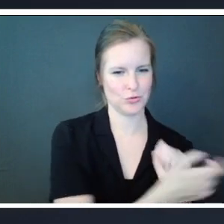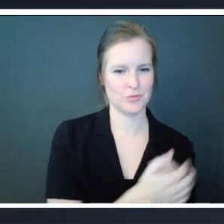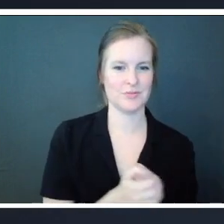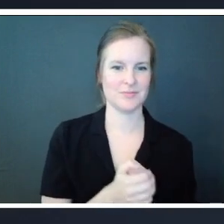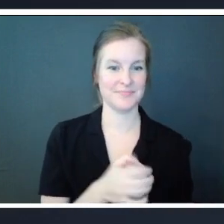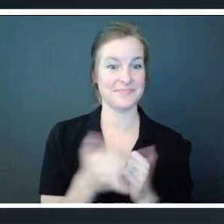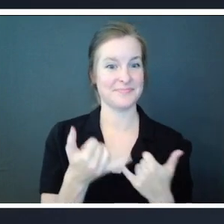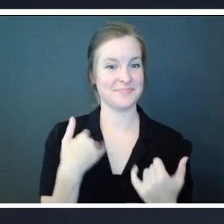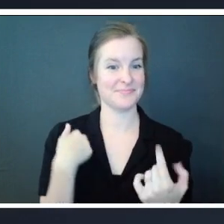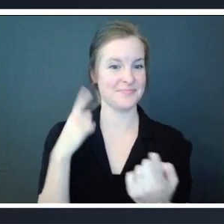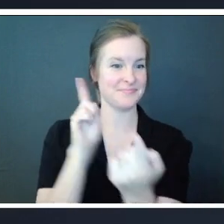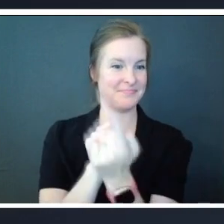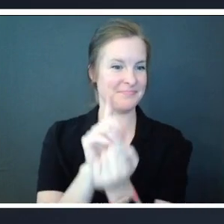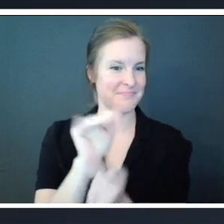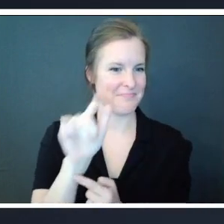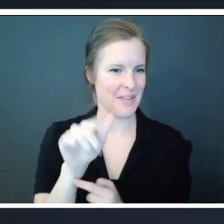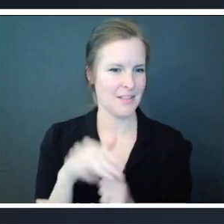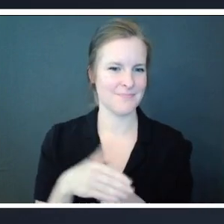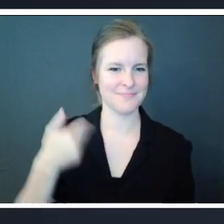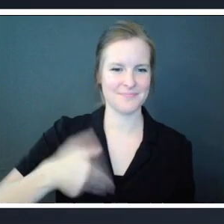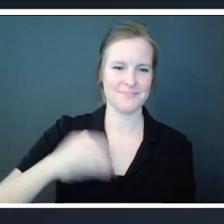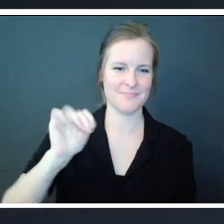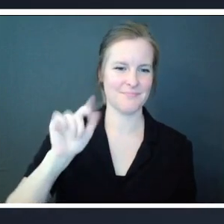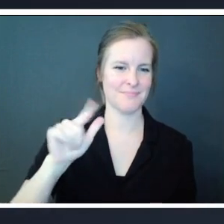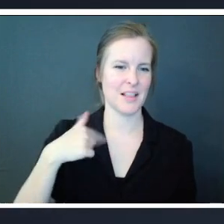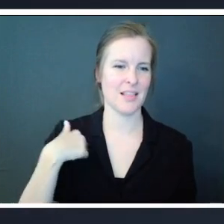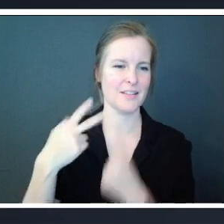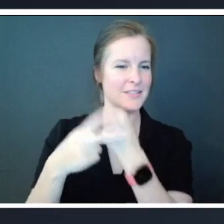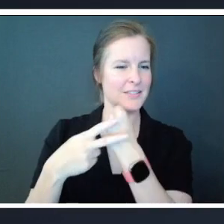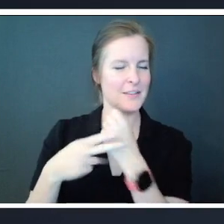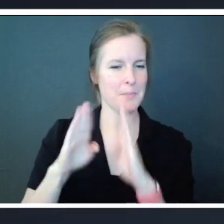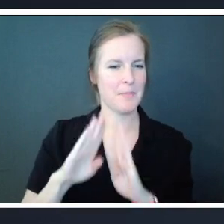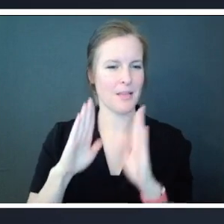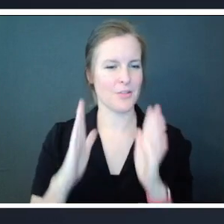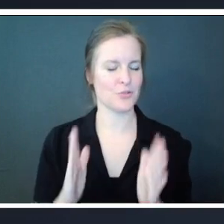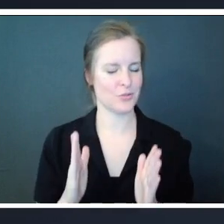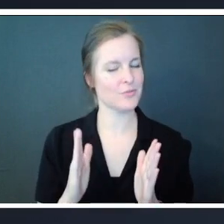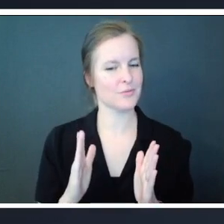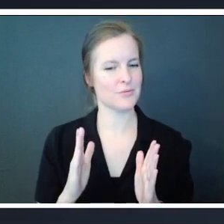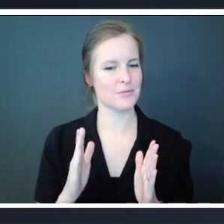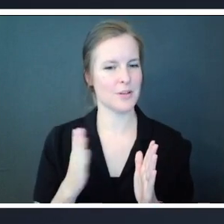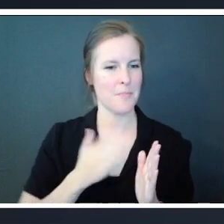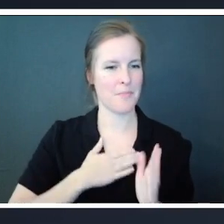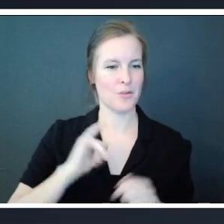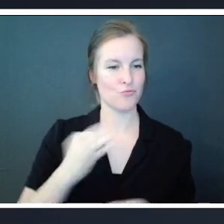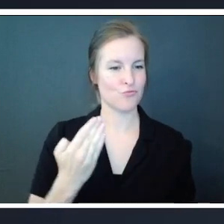I'm Mel. I'm a conservation biologist and my job is about studying mammals that are endangered and